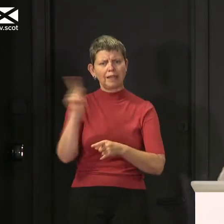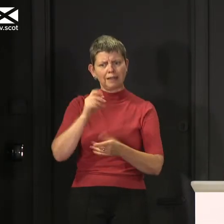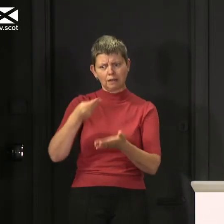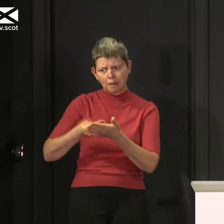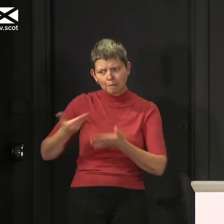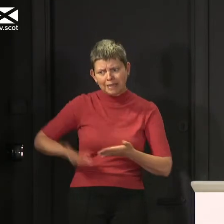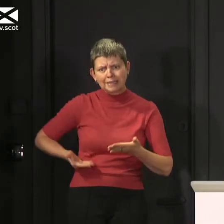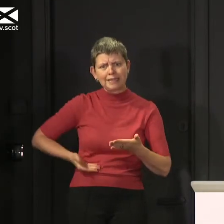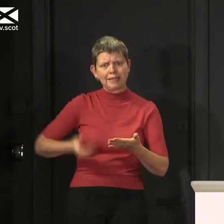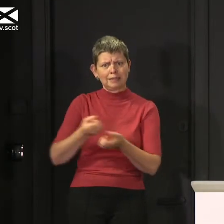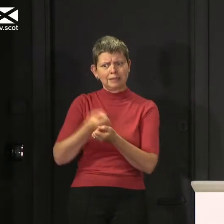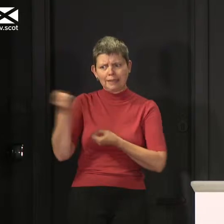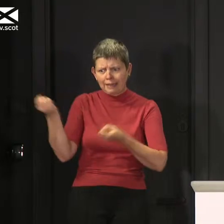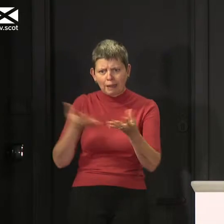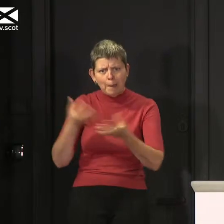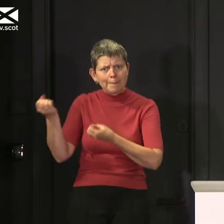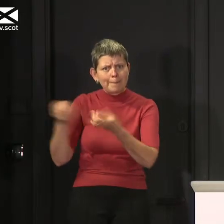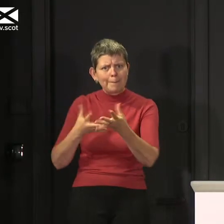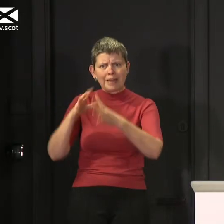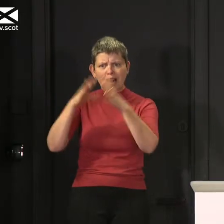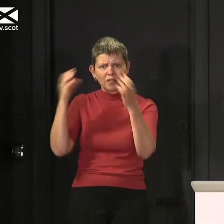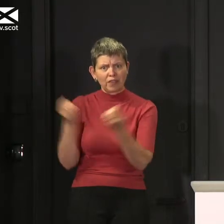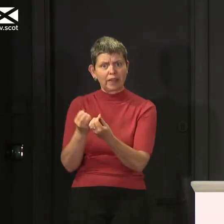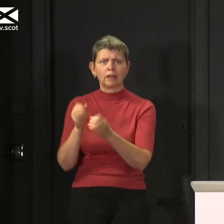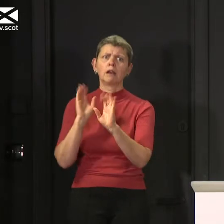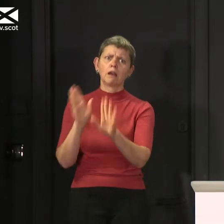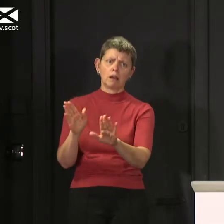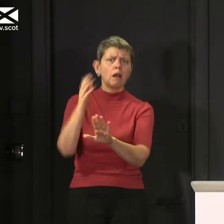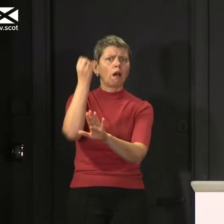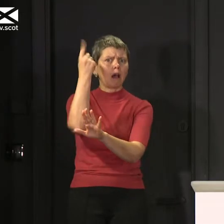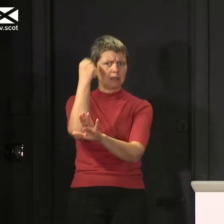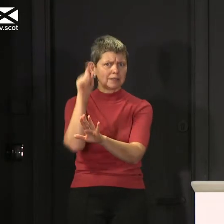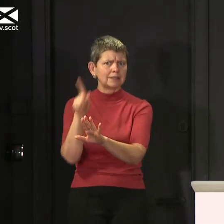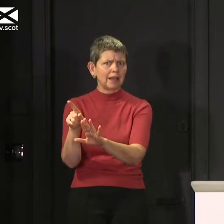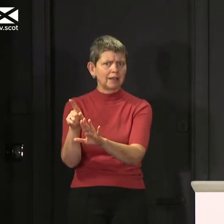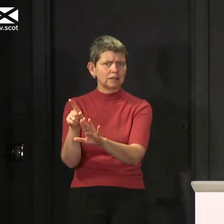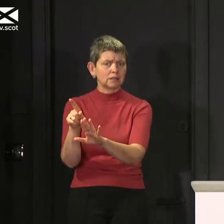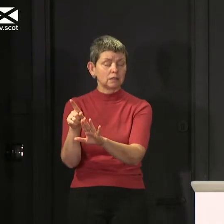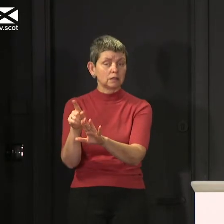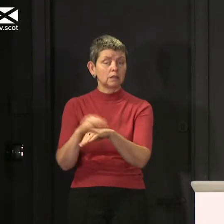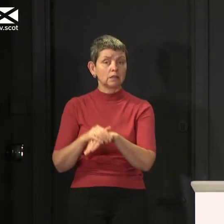that fly from your airport. I absolutely understand that, that's not an insignificant factor in